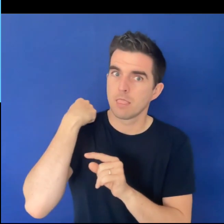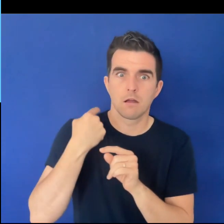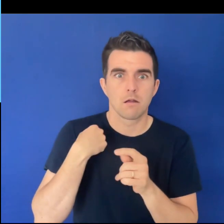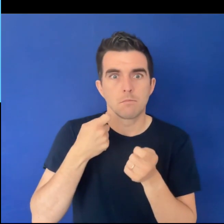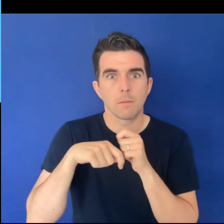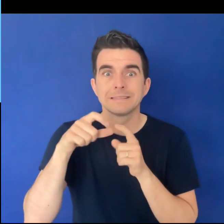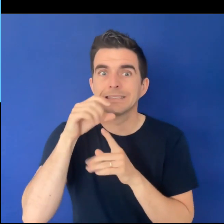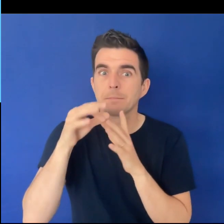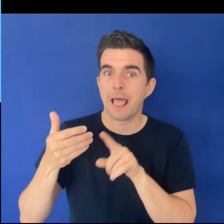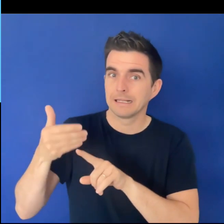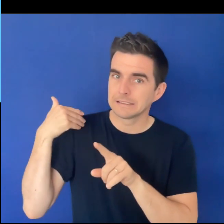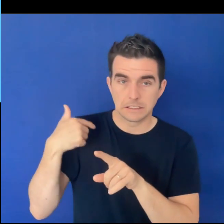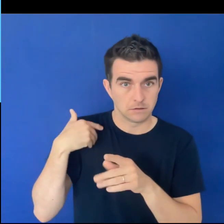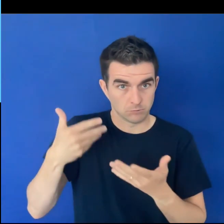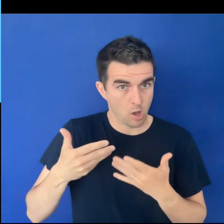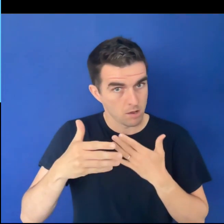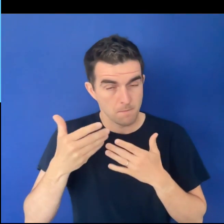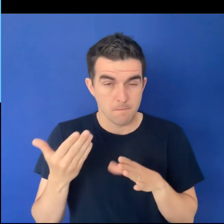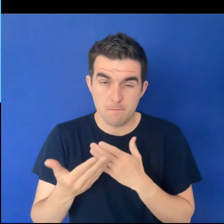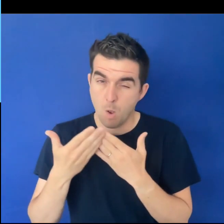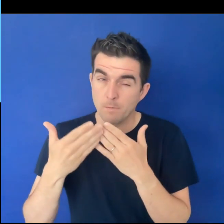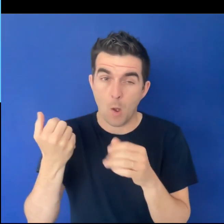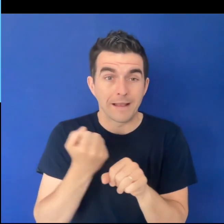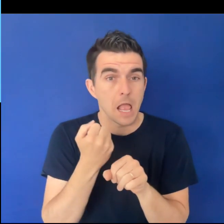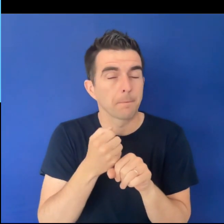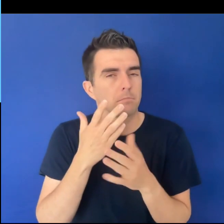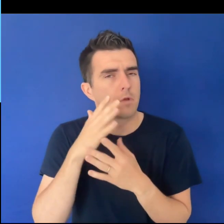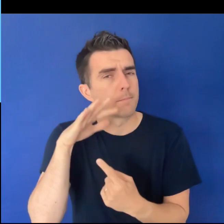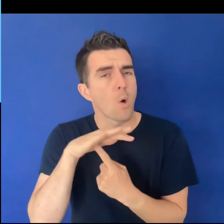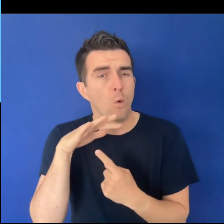started, so accessibility’s something that’s quite important to me, and it’s really great